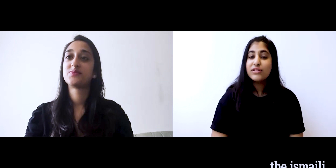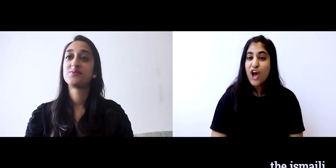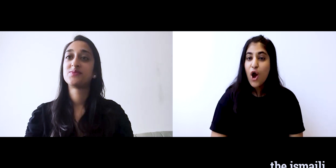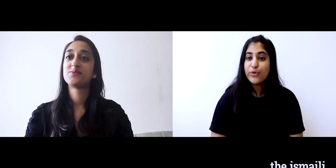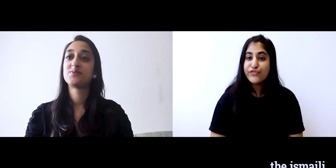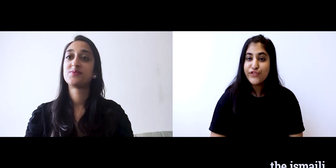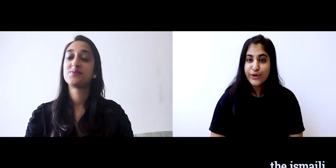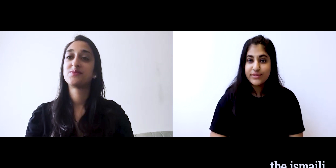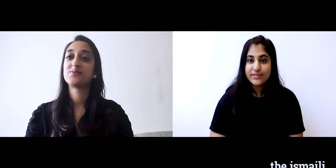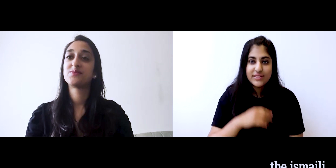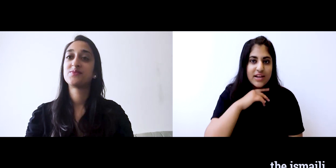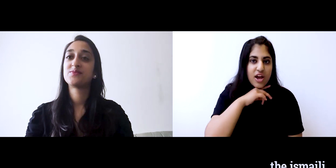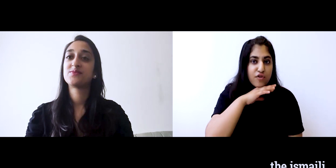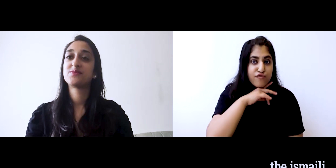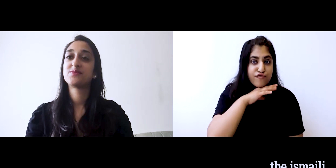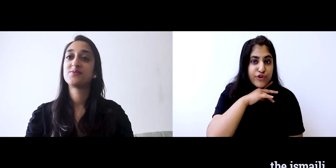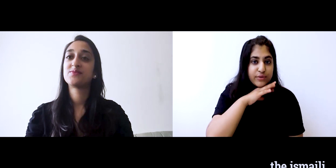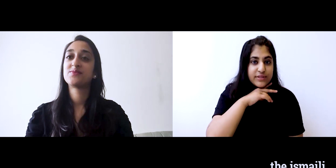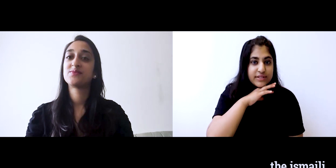We'll start with fruits, fruits.